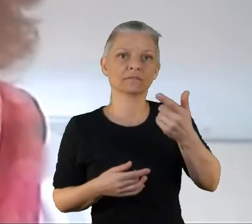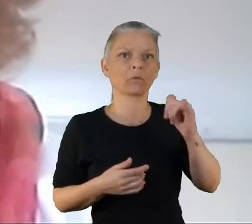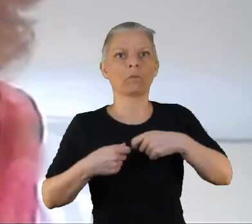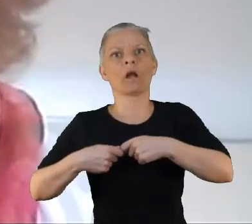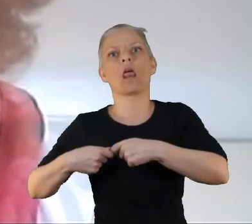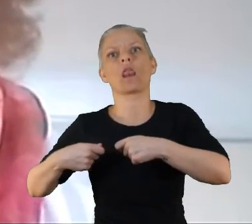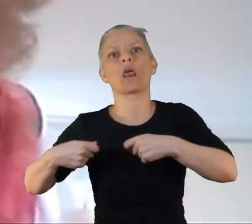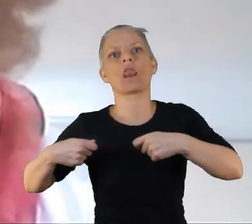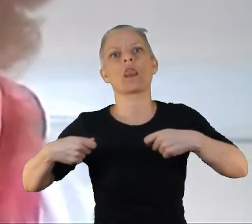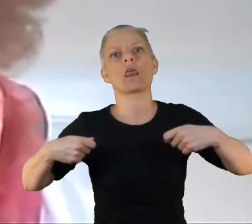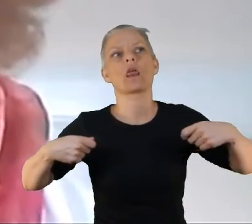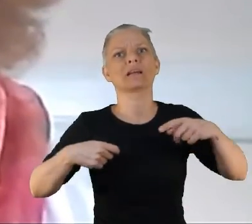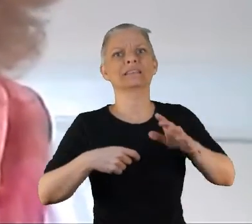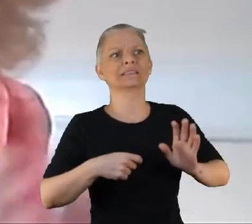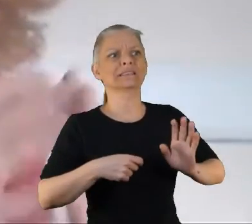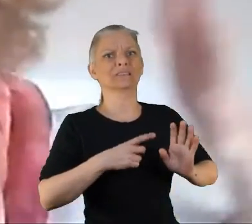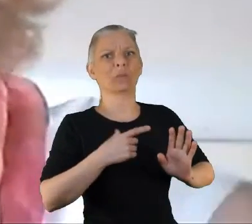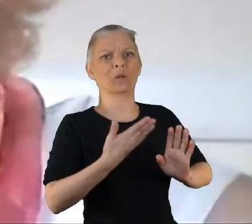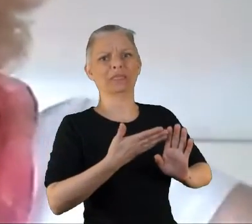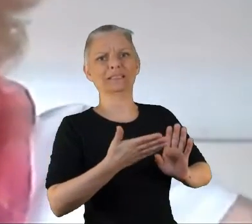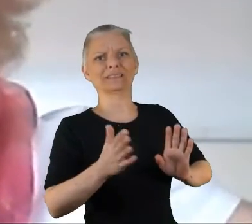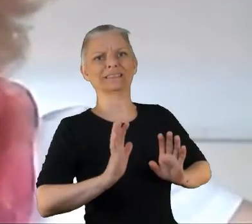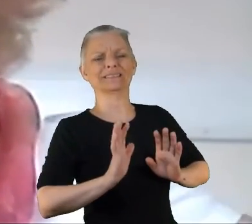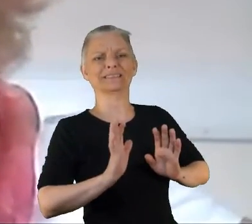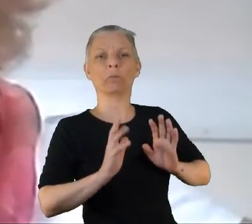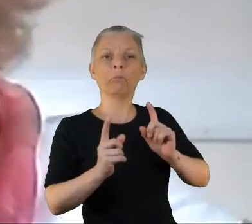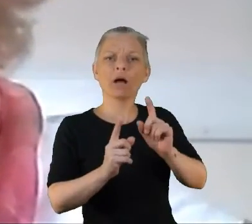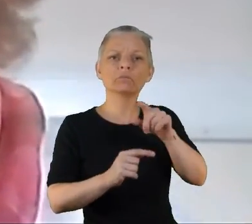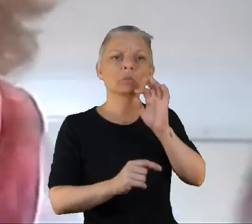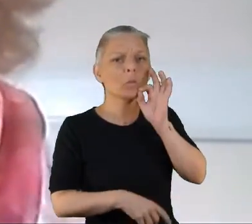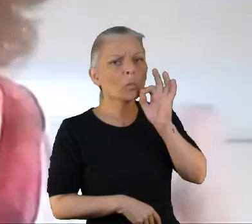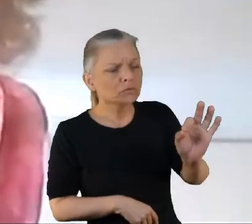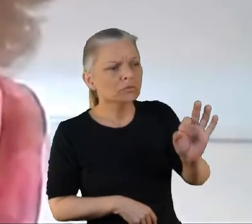you ask the question ‘how are you feeling today?’ you will get a big long answer and it might not